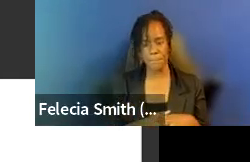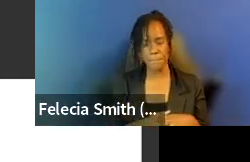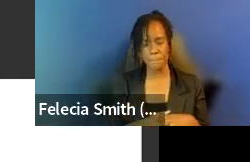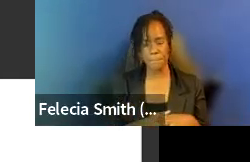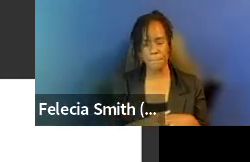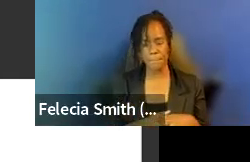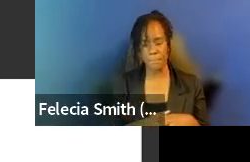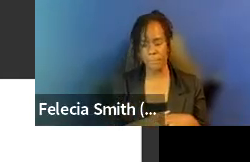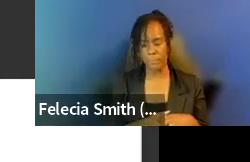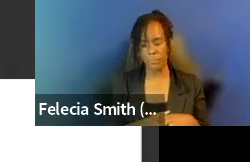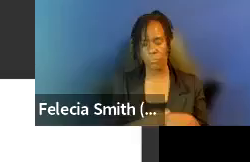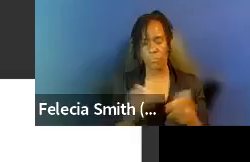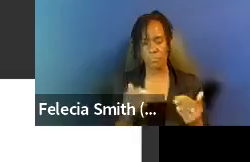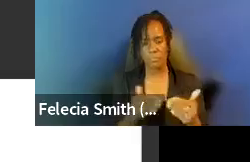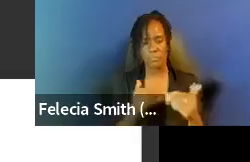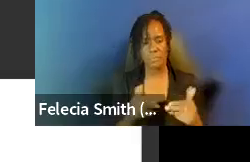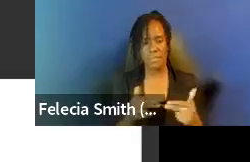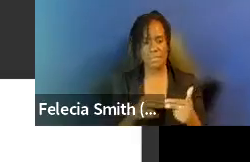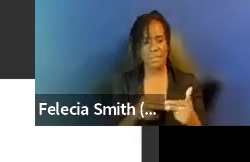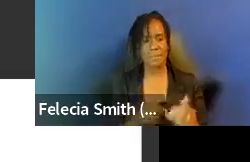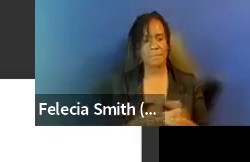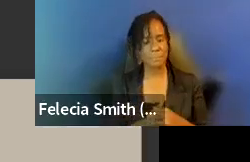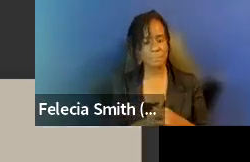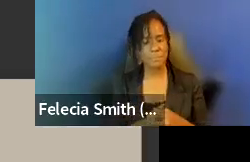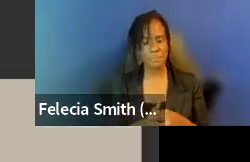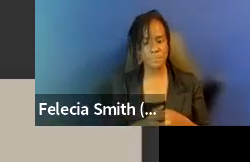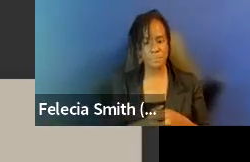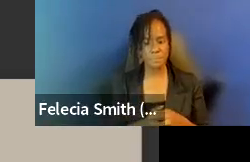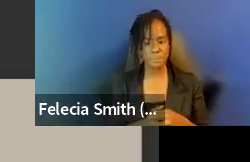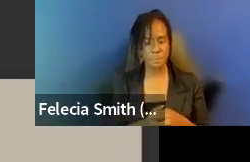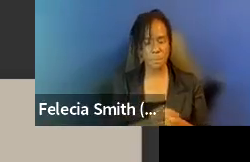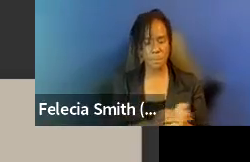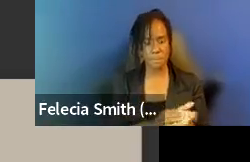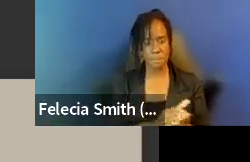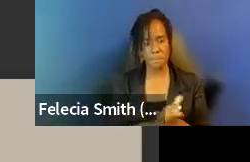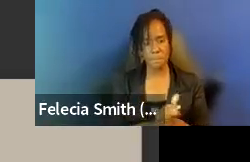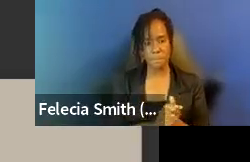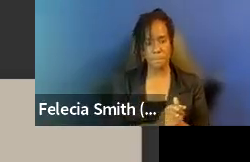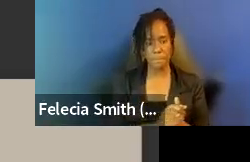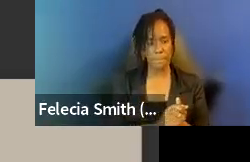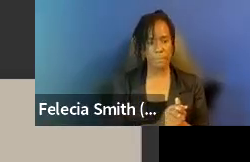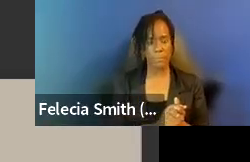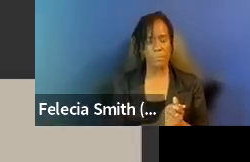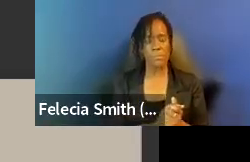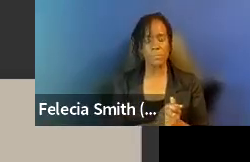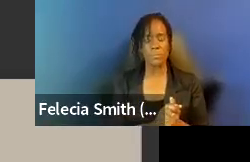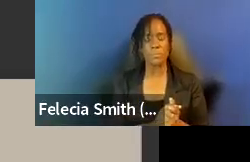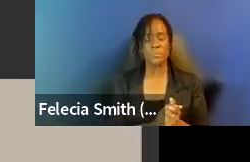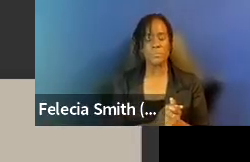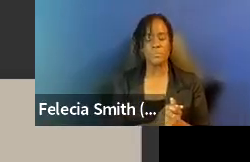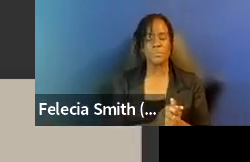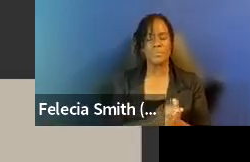whether we're exacerbating the disparities or if we're creating advancement in trying to eliminate those. The role that